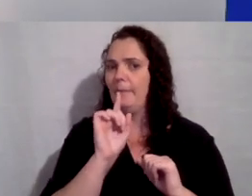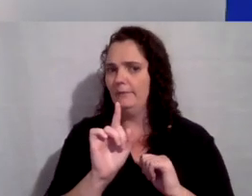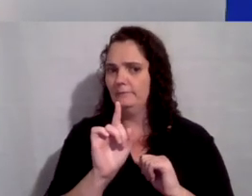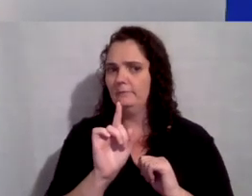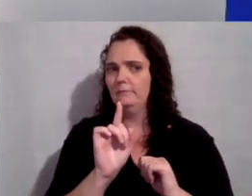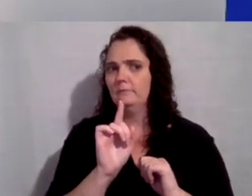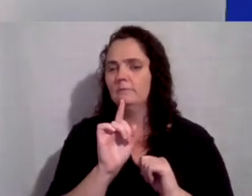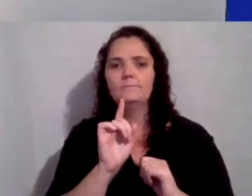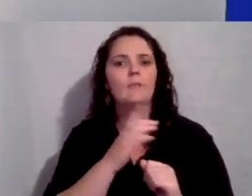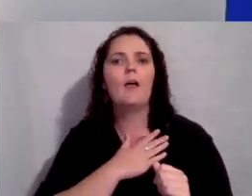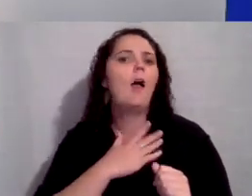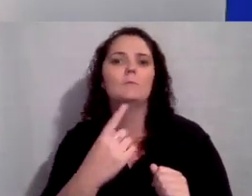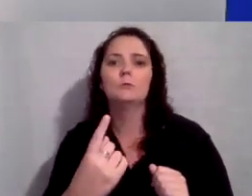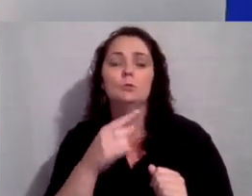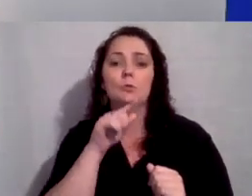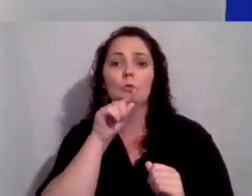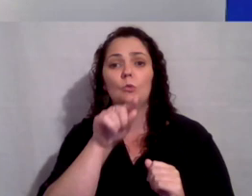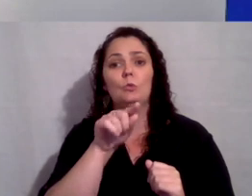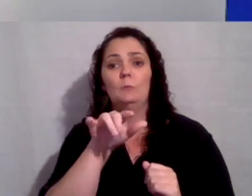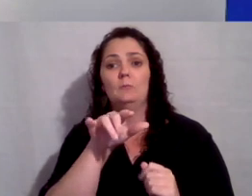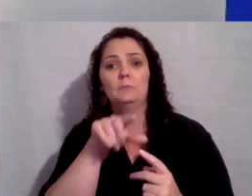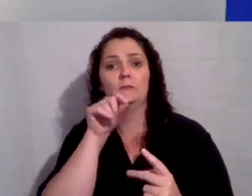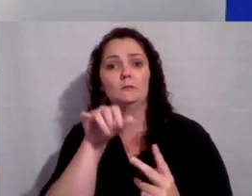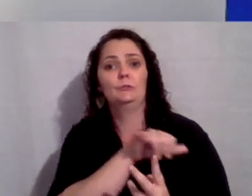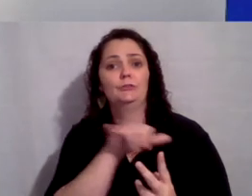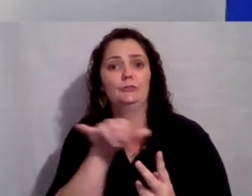final pose again you may choose to draw just Rachel, you may choose to draw just